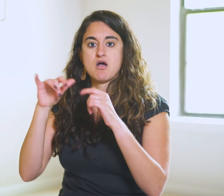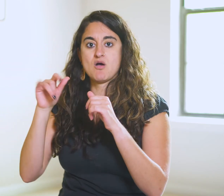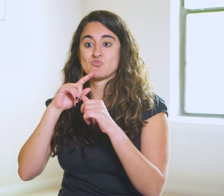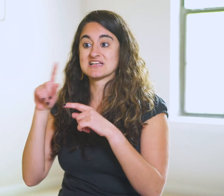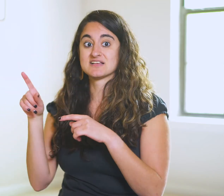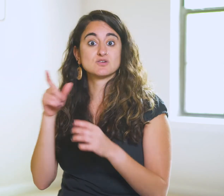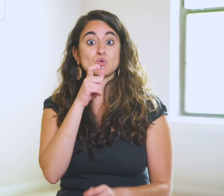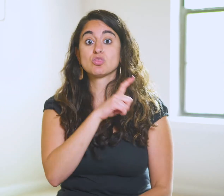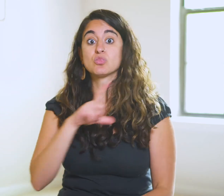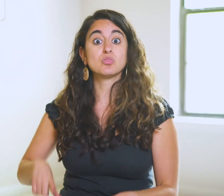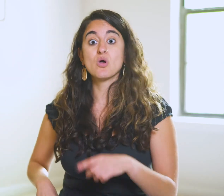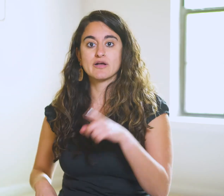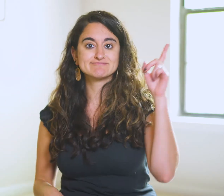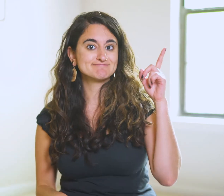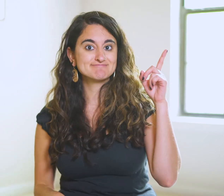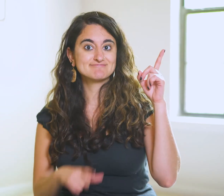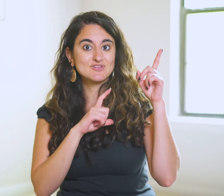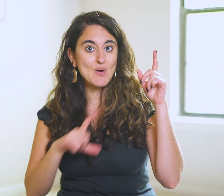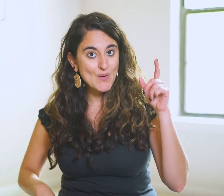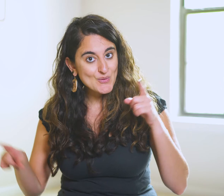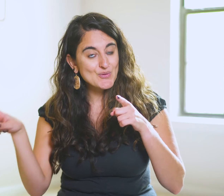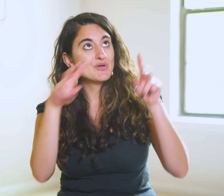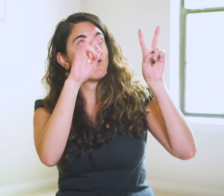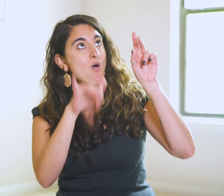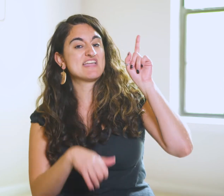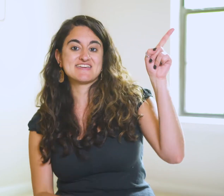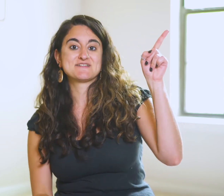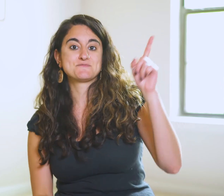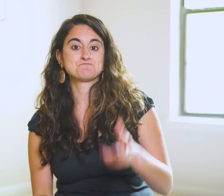“then they will know that I am the LORD.”